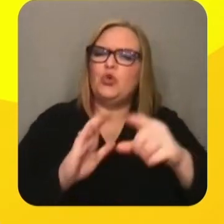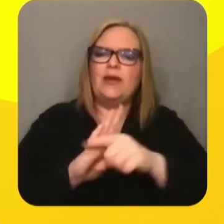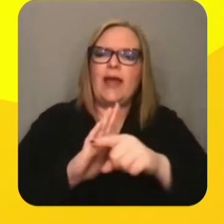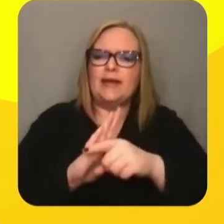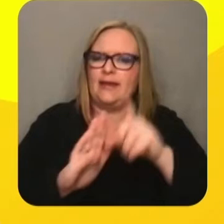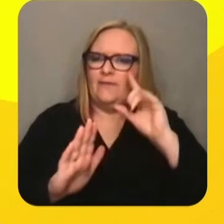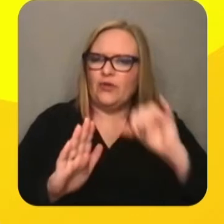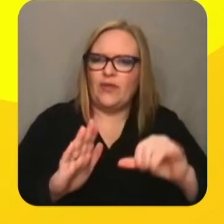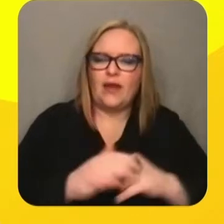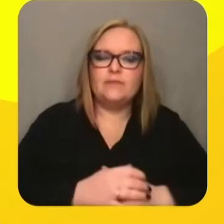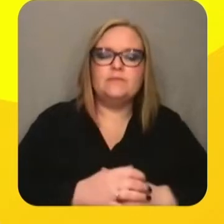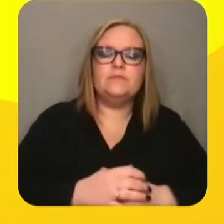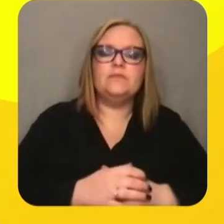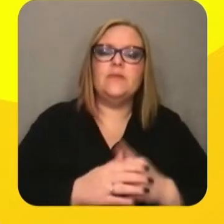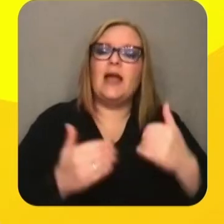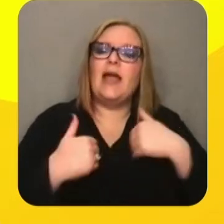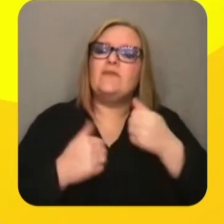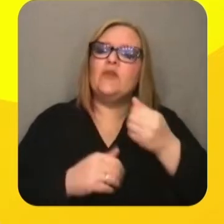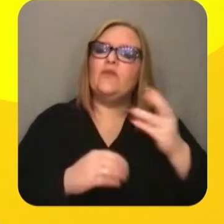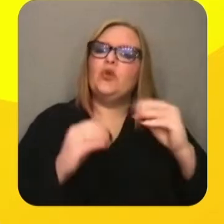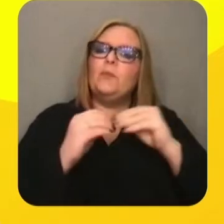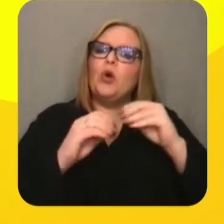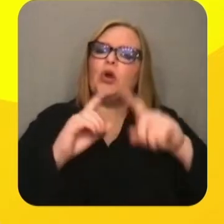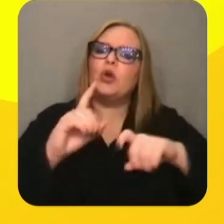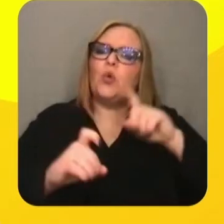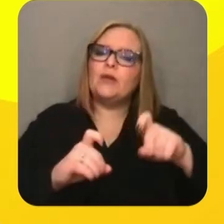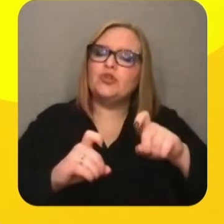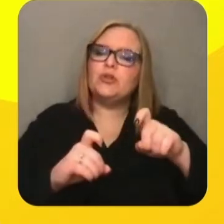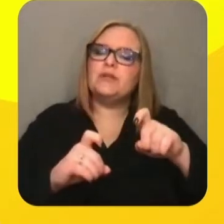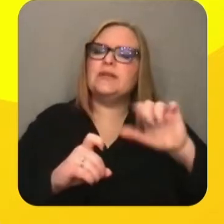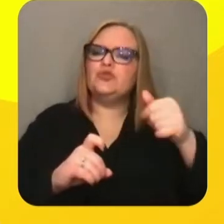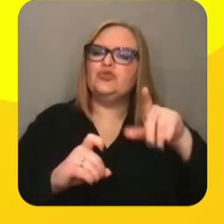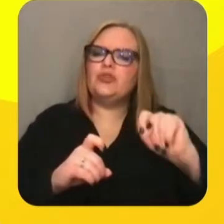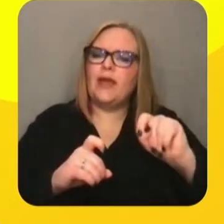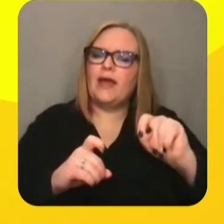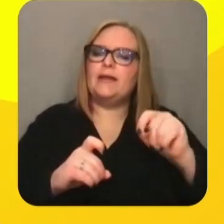I've got a couple more questions. And I have got questions in on the chat. Sorry, I happened to look at two screens at the same time.